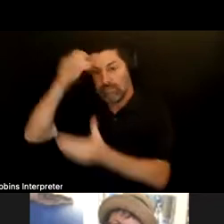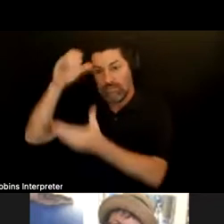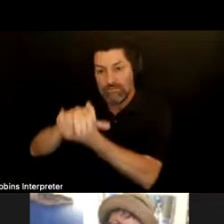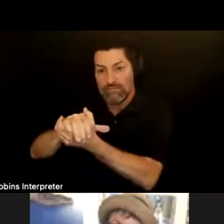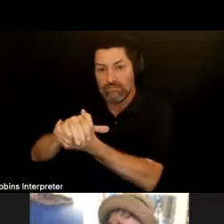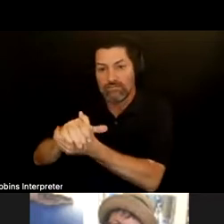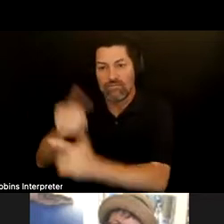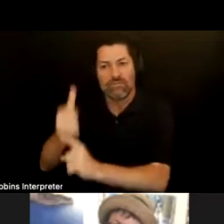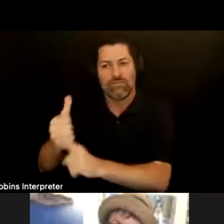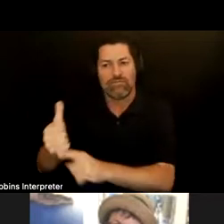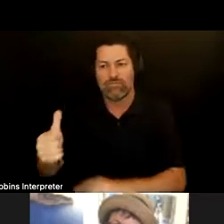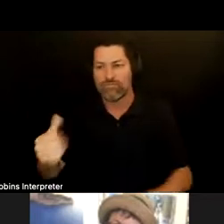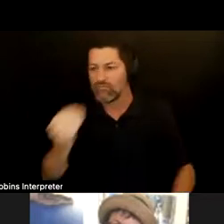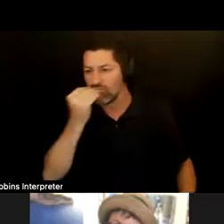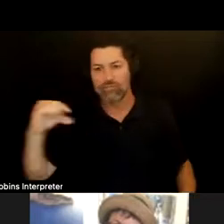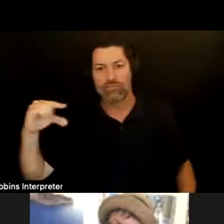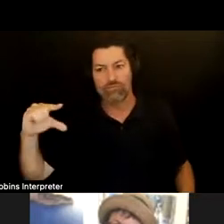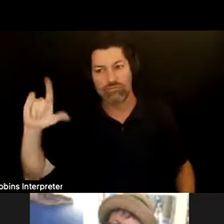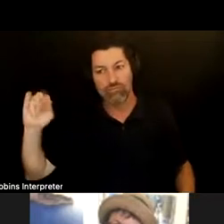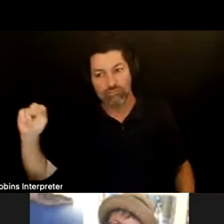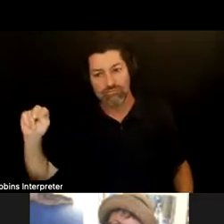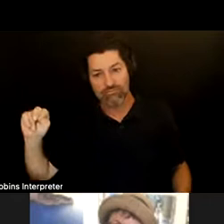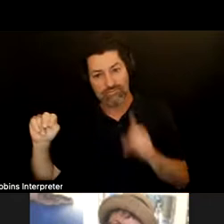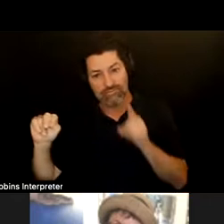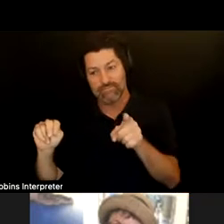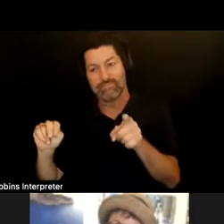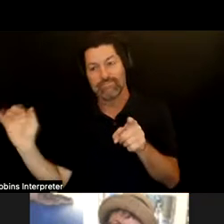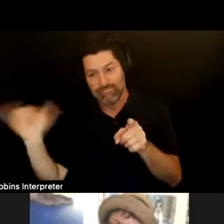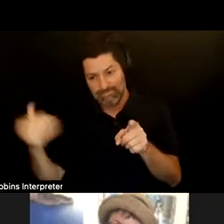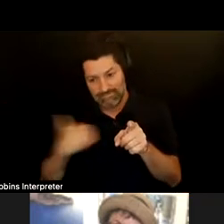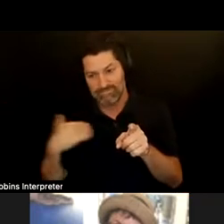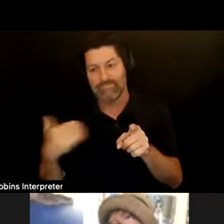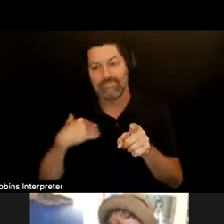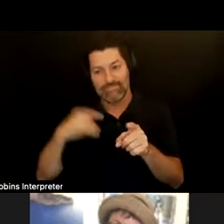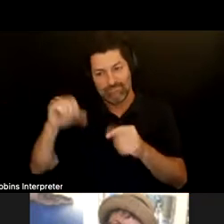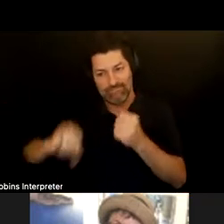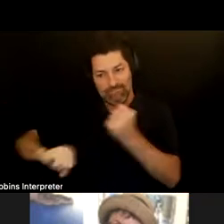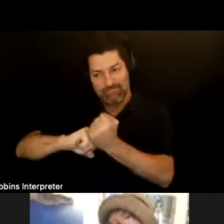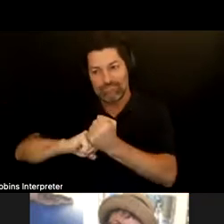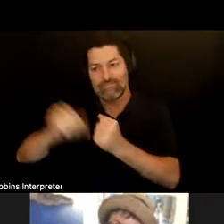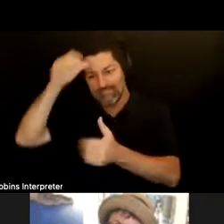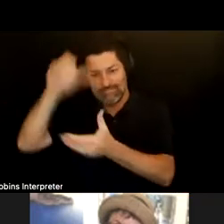19:24:21 We don't forget about him in our family. the They also sell gluten-free mata